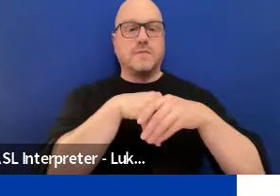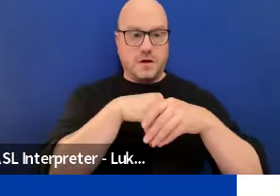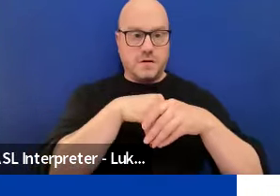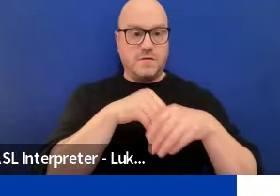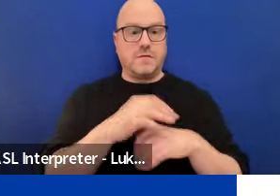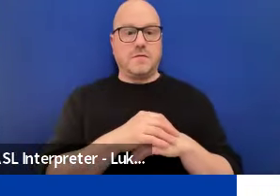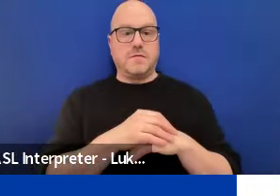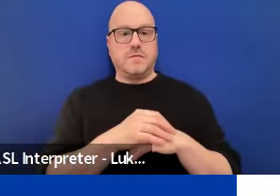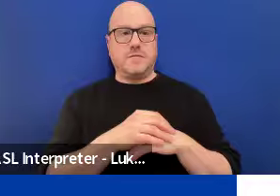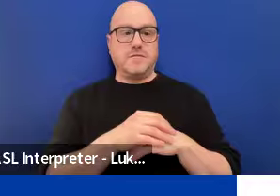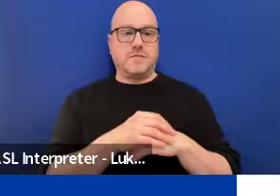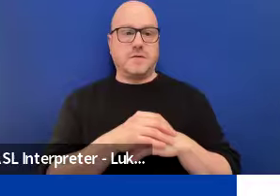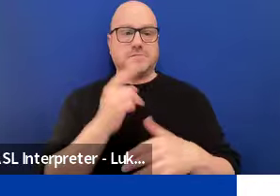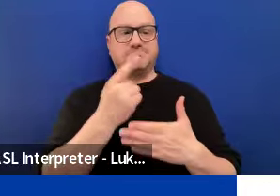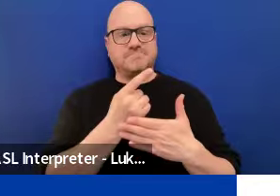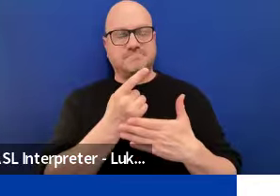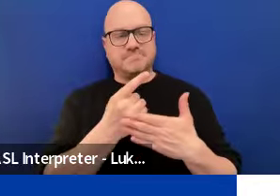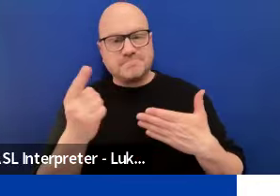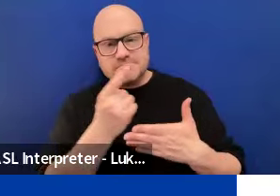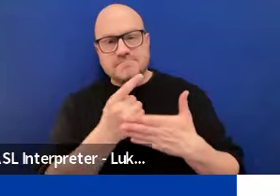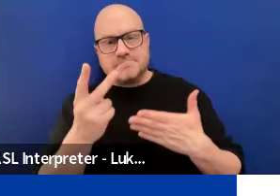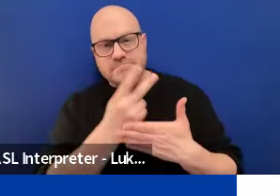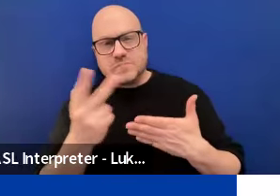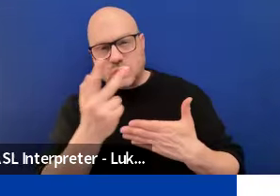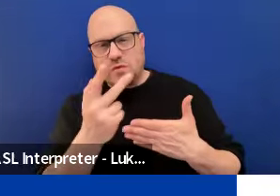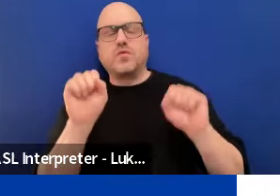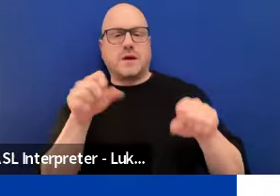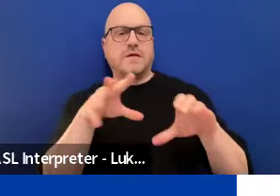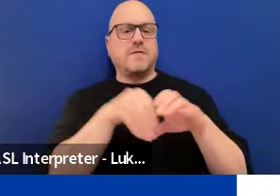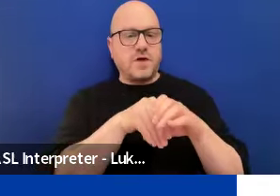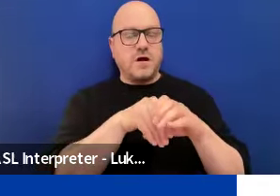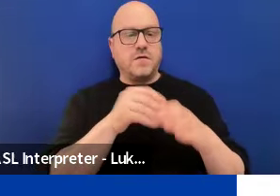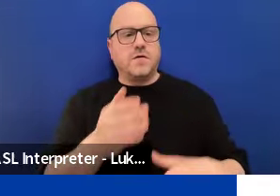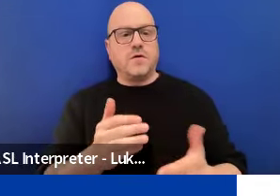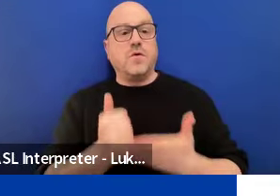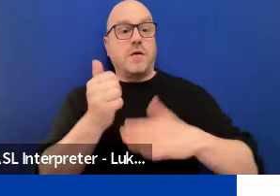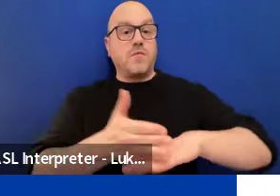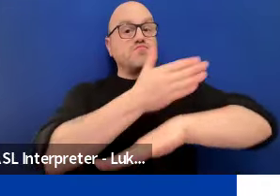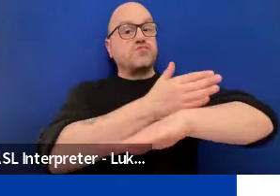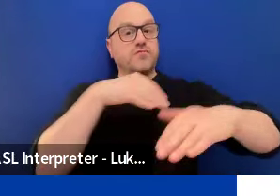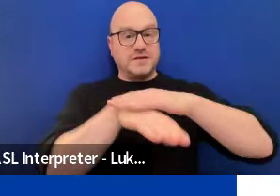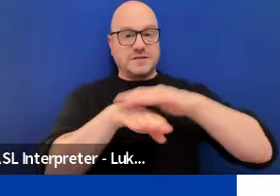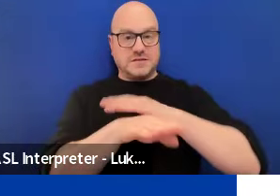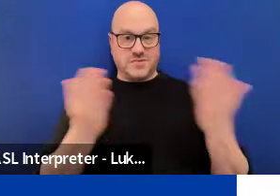WAYS -- FOUR OTHER WAYS ACTUALLY WHERE YOU CAN GET INVOLVED OVER THE NEXT FEW WEEKS TO IMPROVE